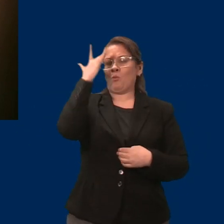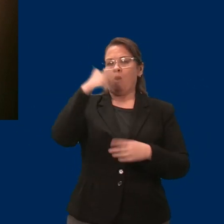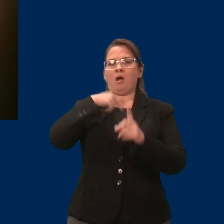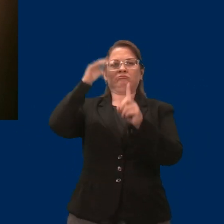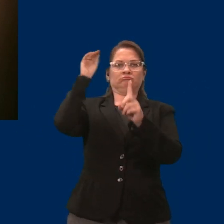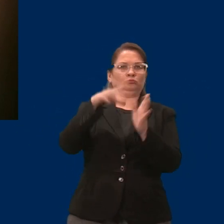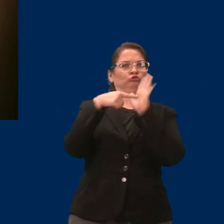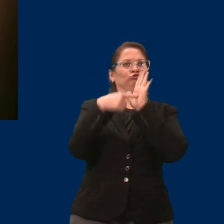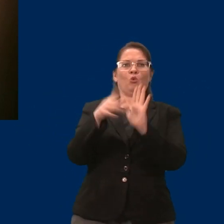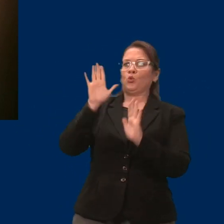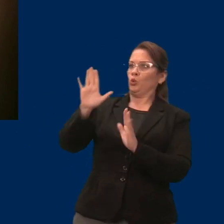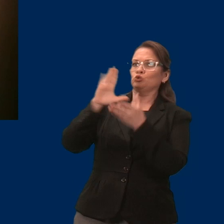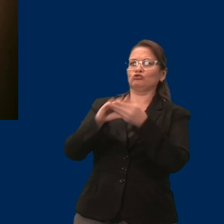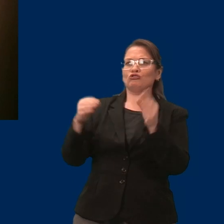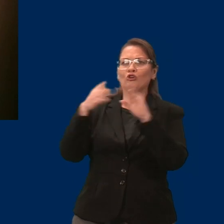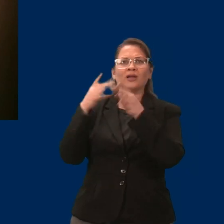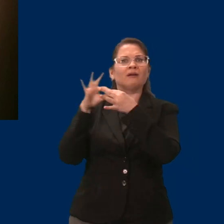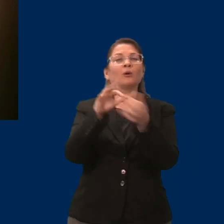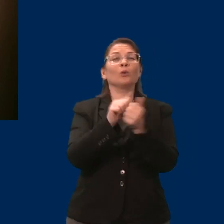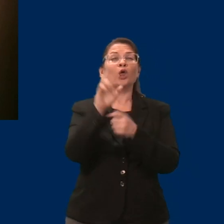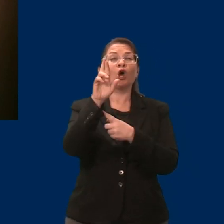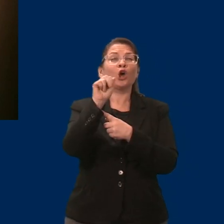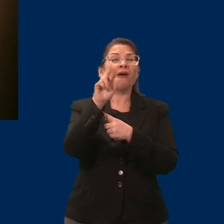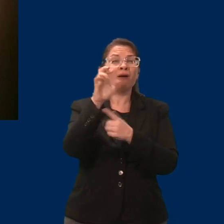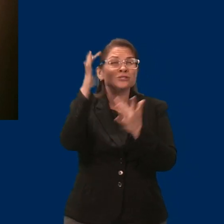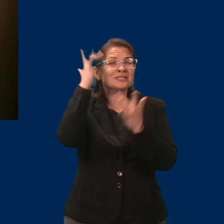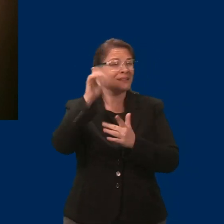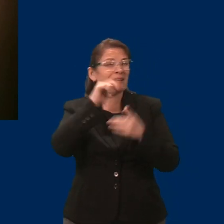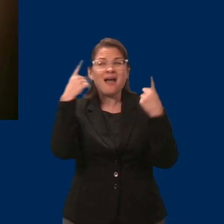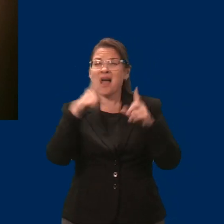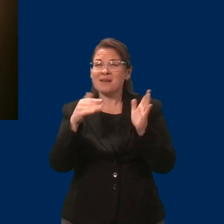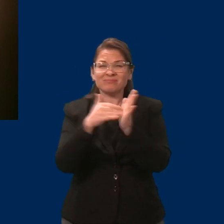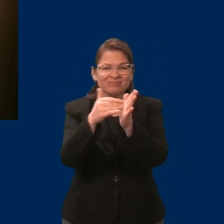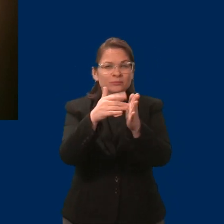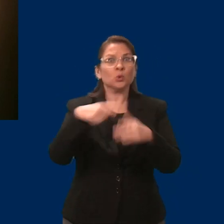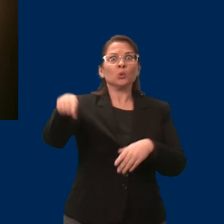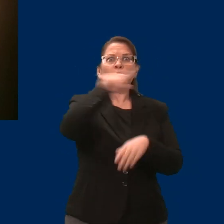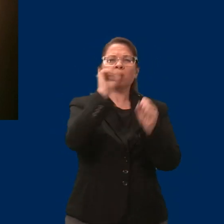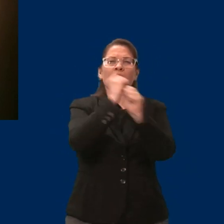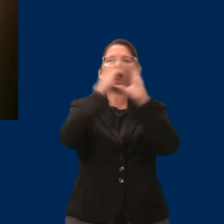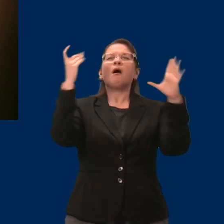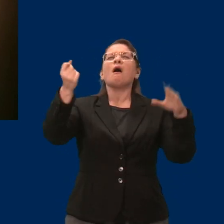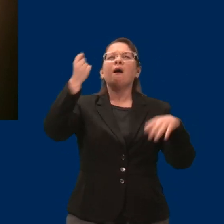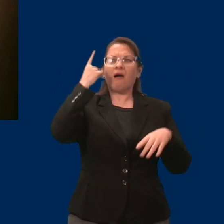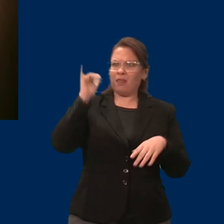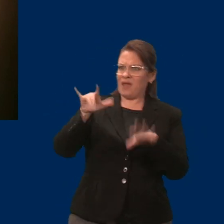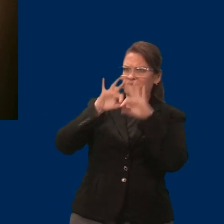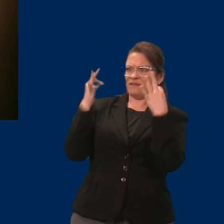to help people understand what our community is facing. So finding a clinician with the requisite knowledge